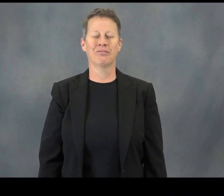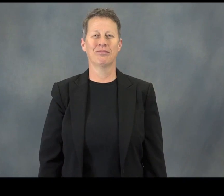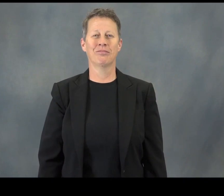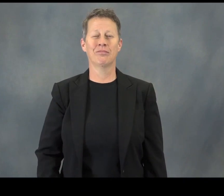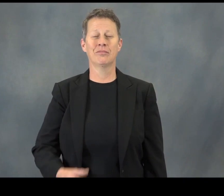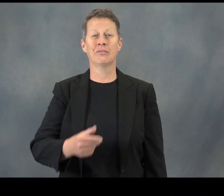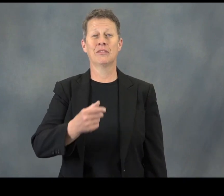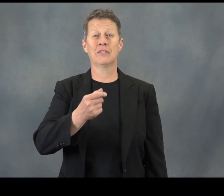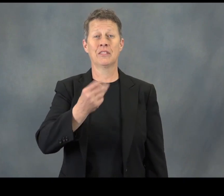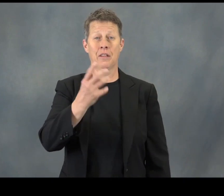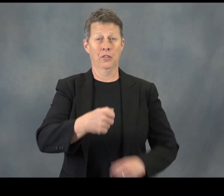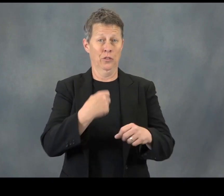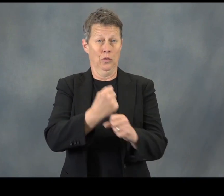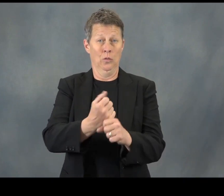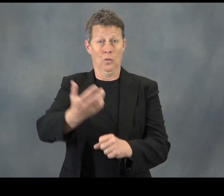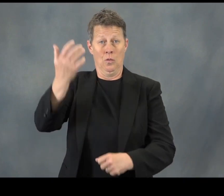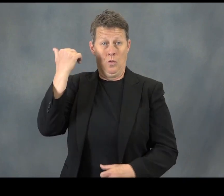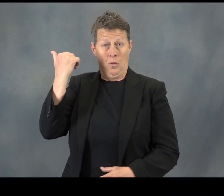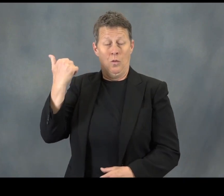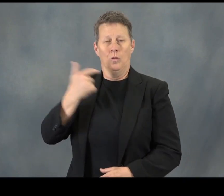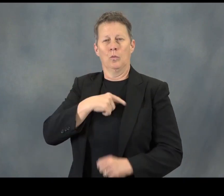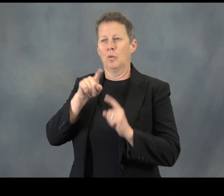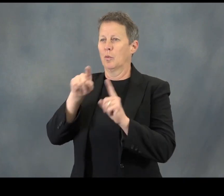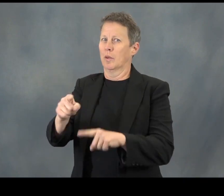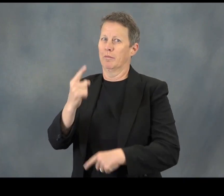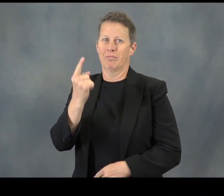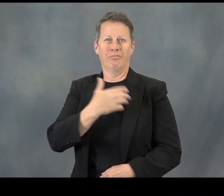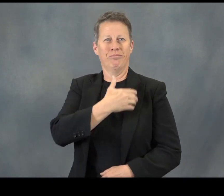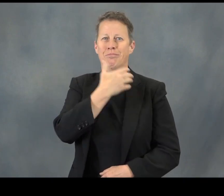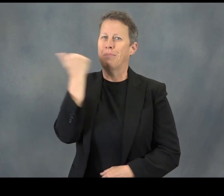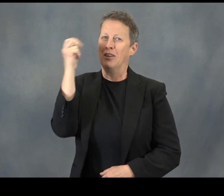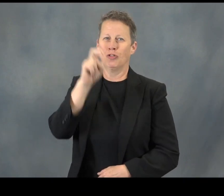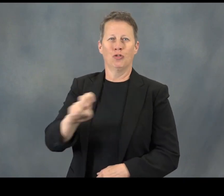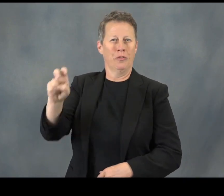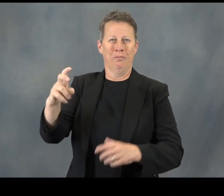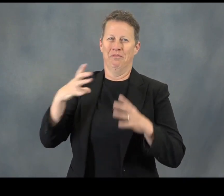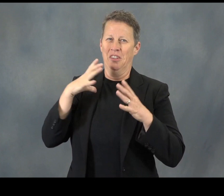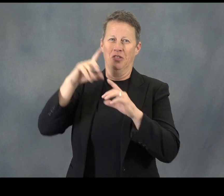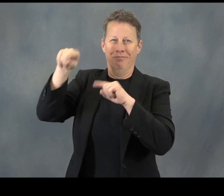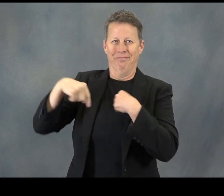We took a trip to South Africa several years ago that was one of my favorite trips ever.